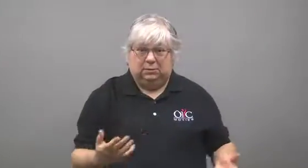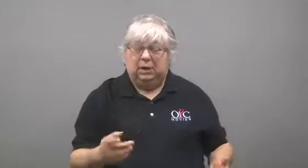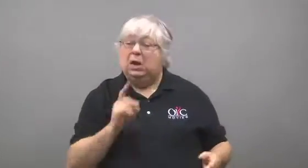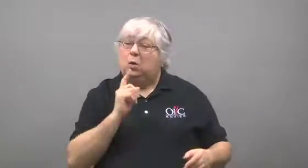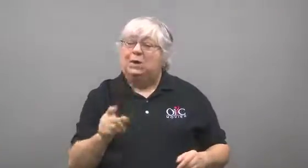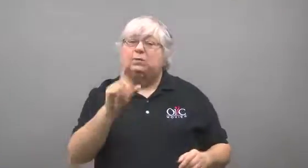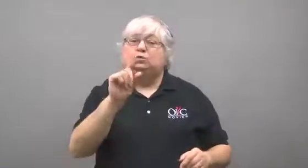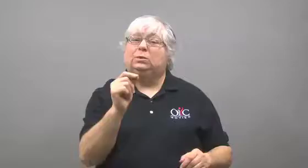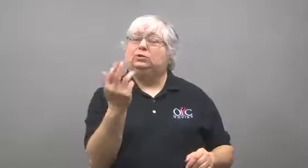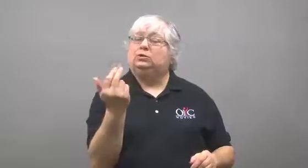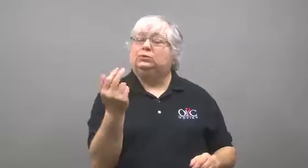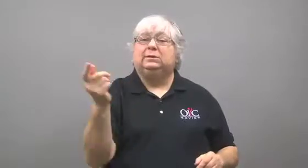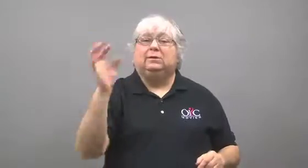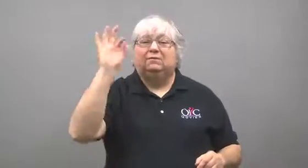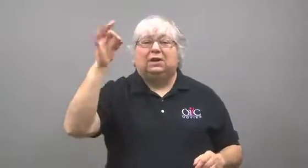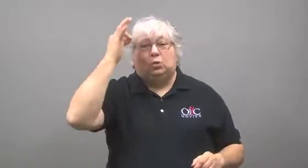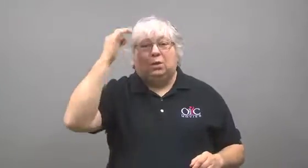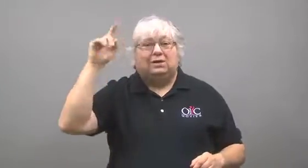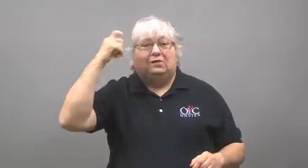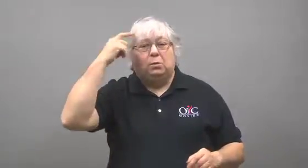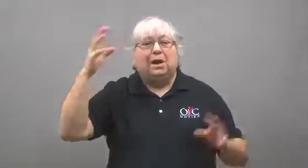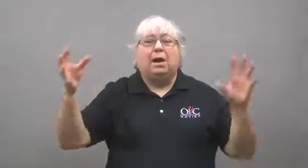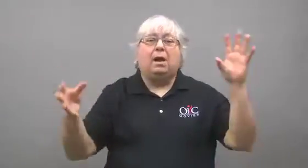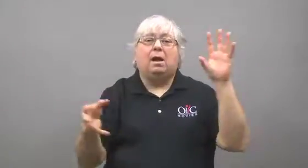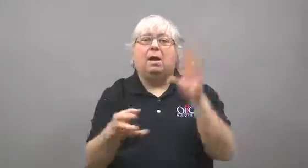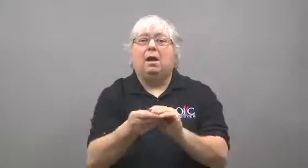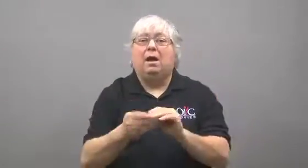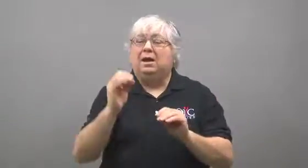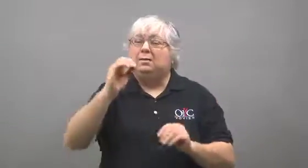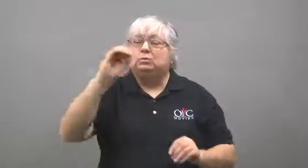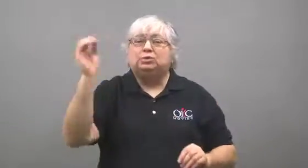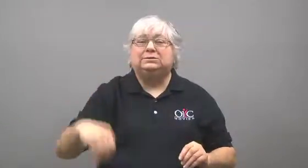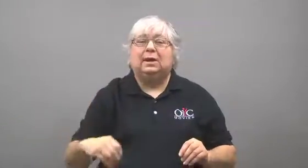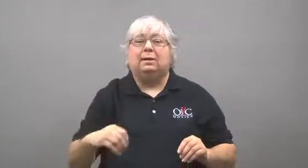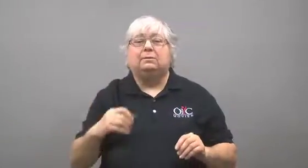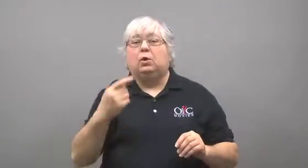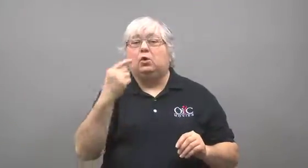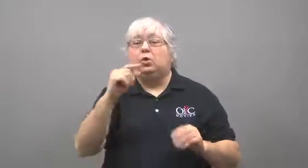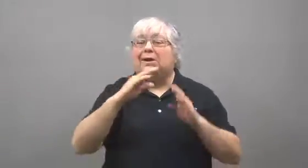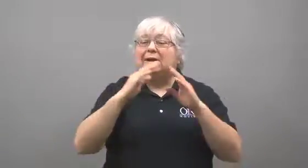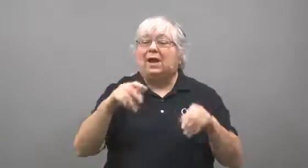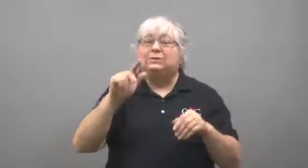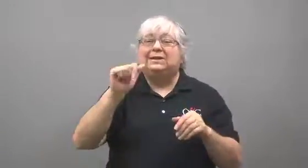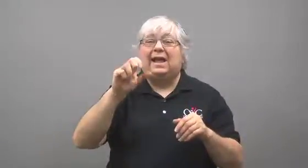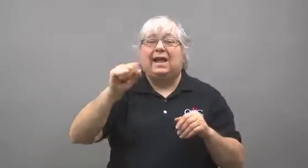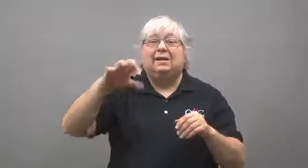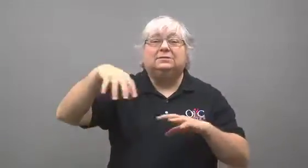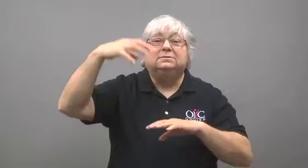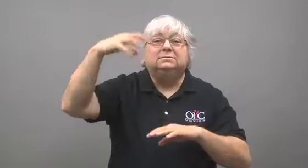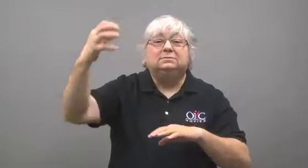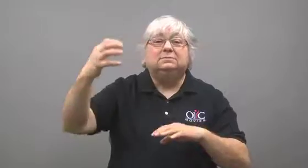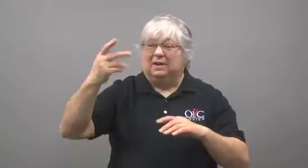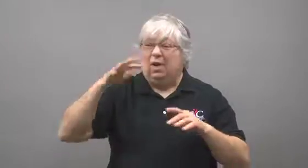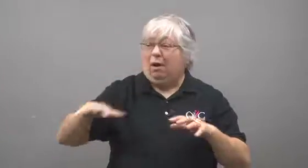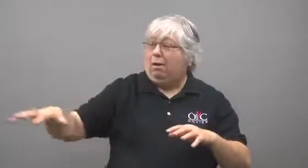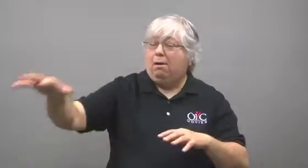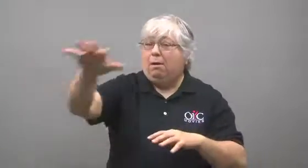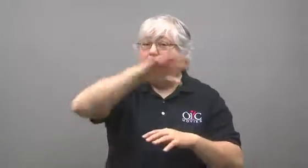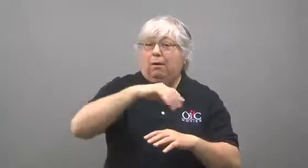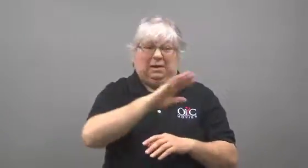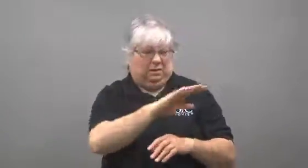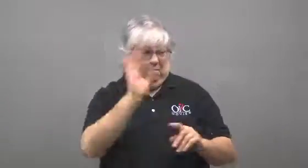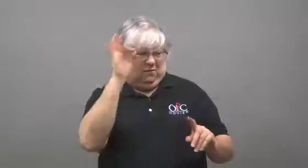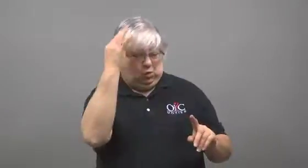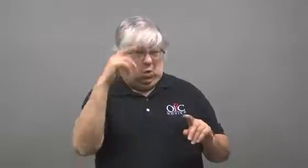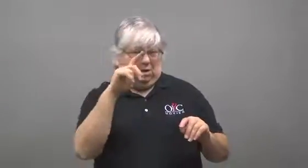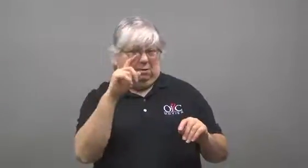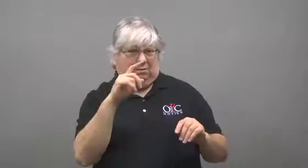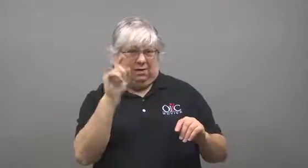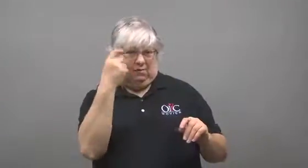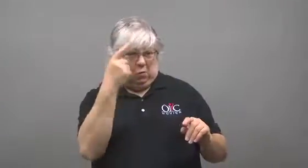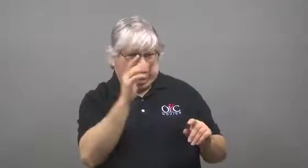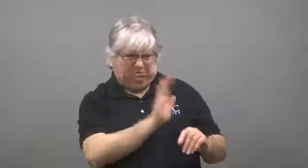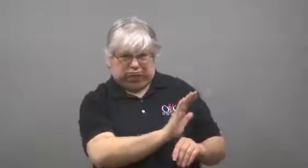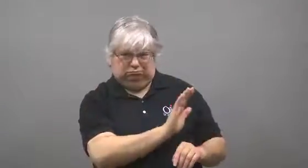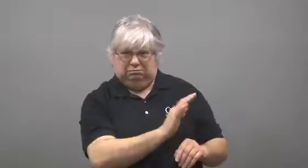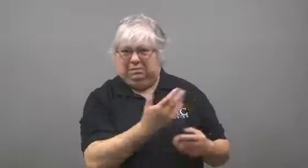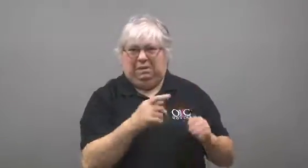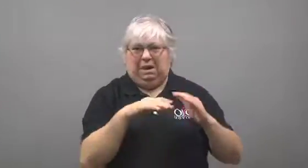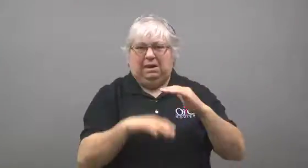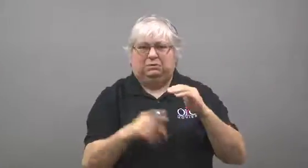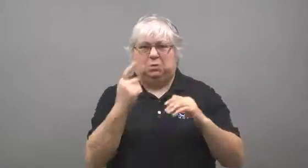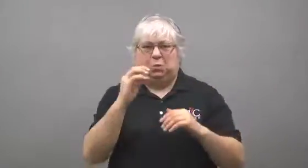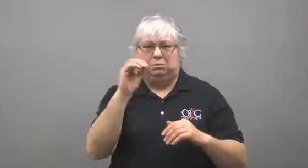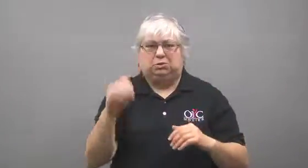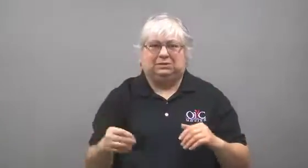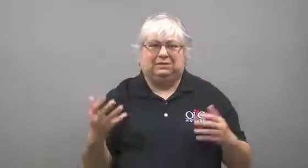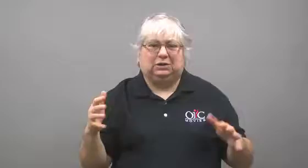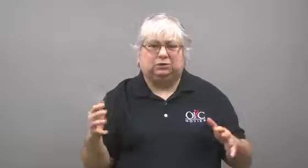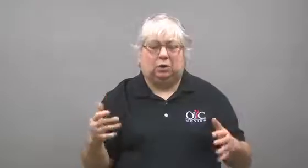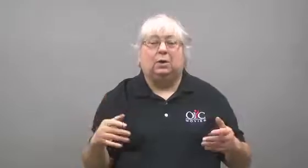Federal agencies in 2013 accounted for less than 1 percent of total greenhouse gas emissions.